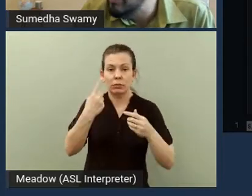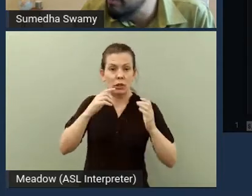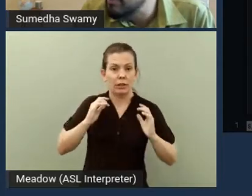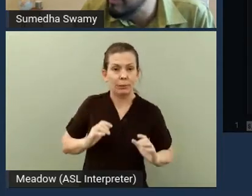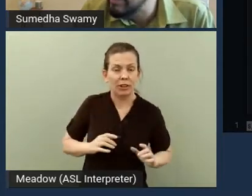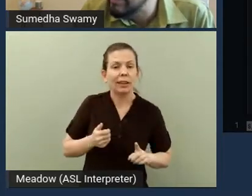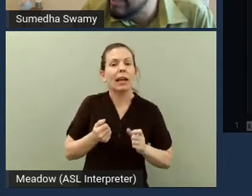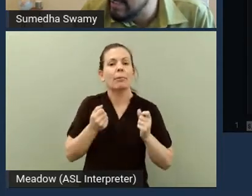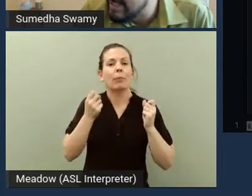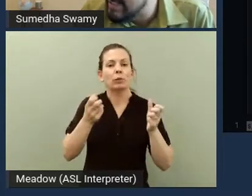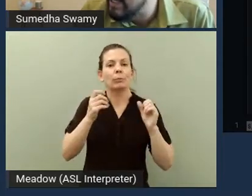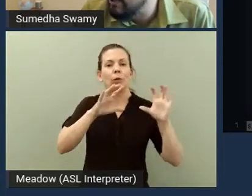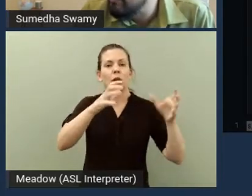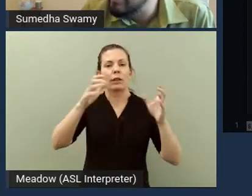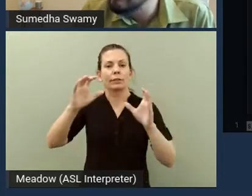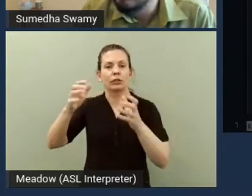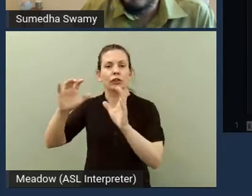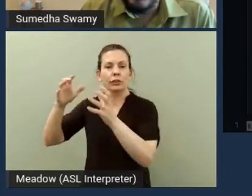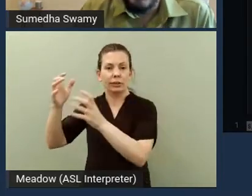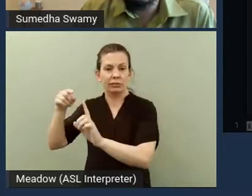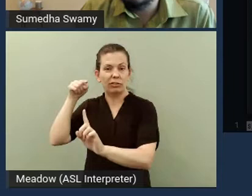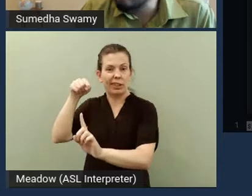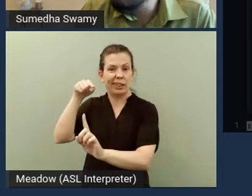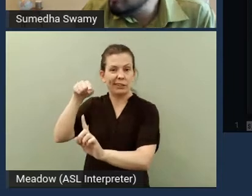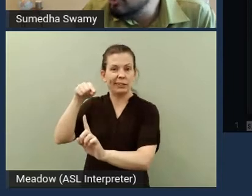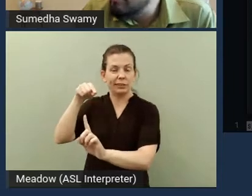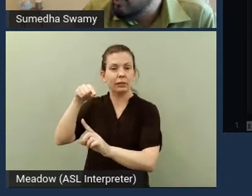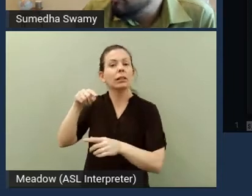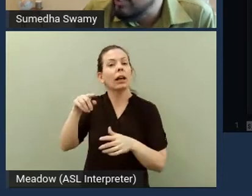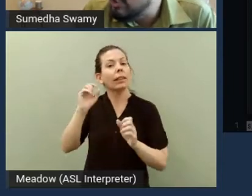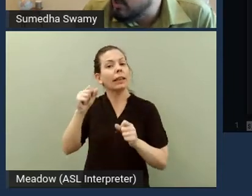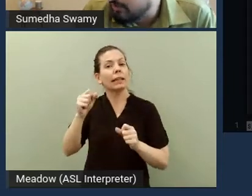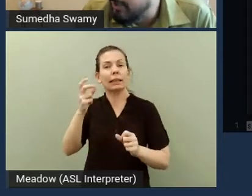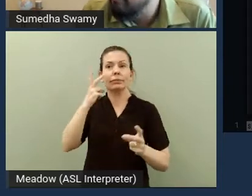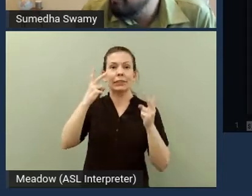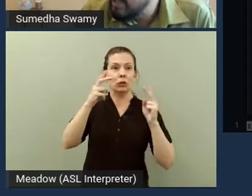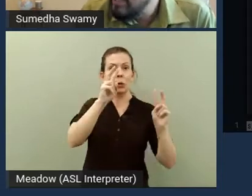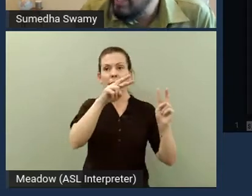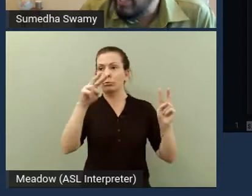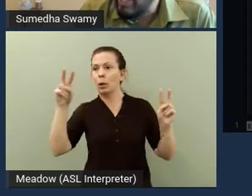multiple clusters in this interface, and they can visually browse each factor.